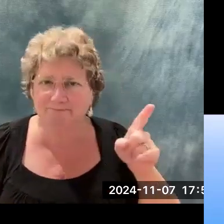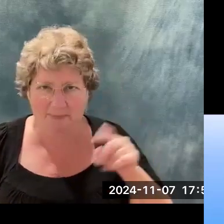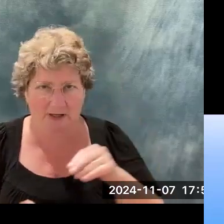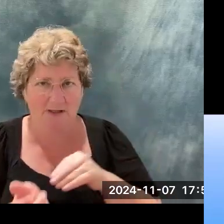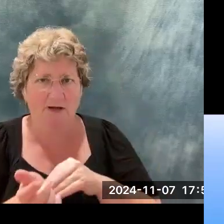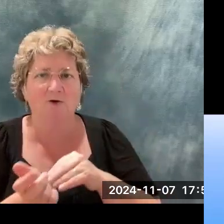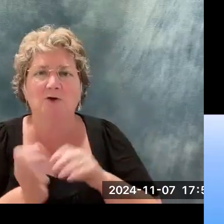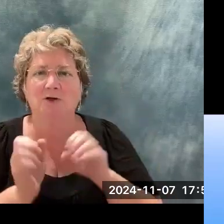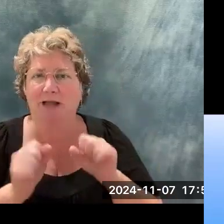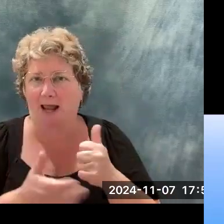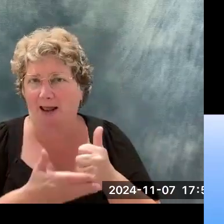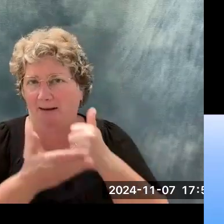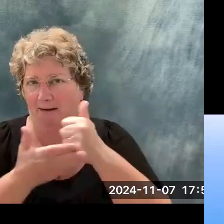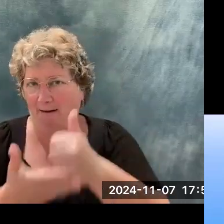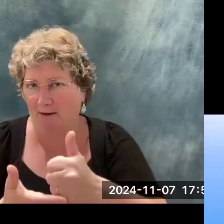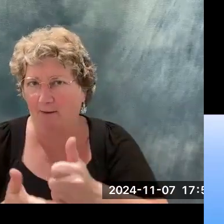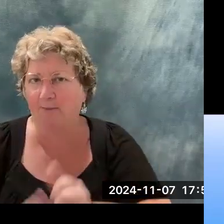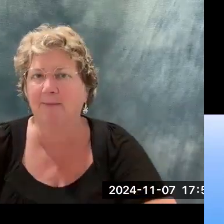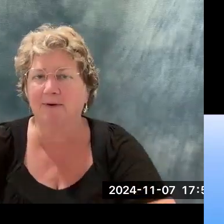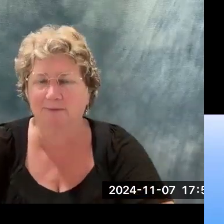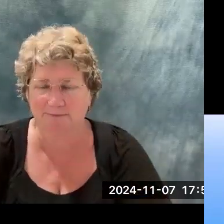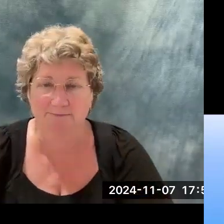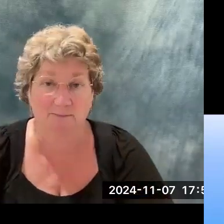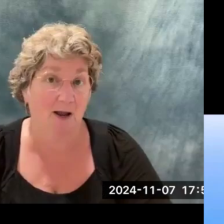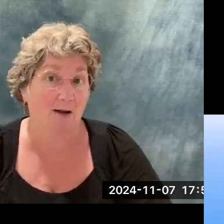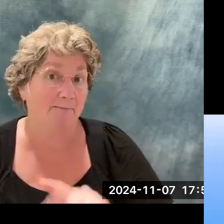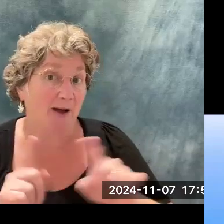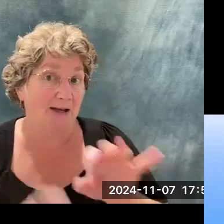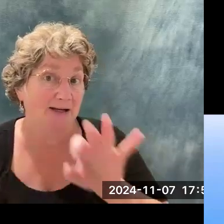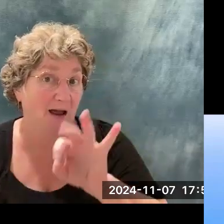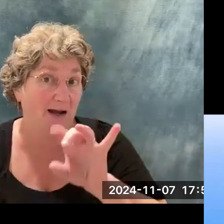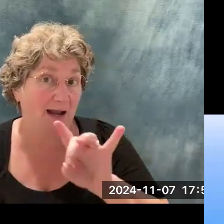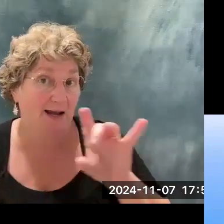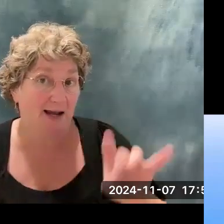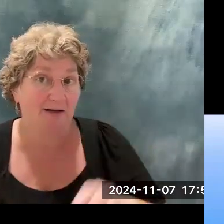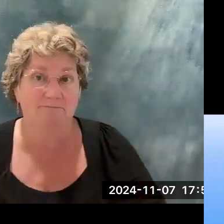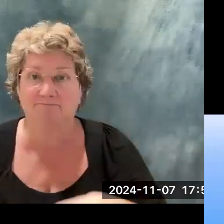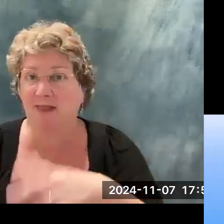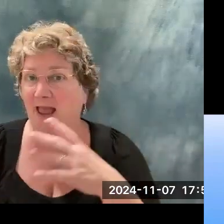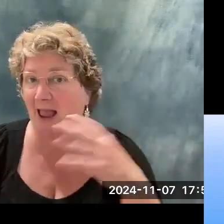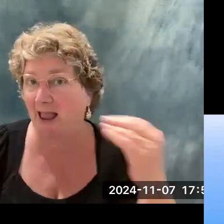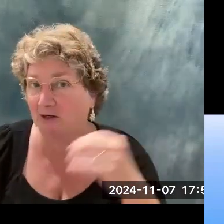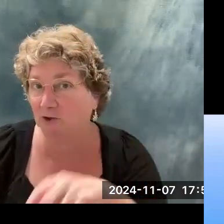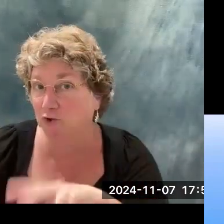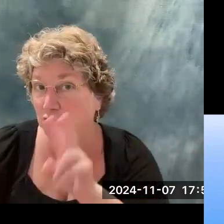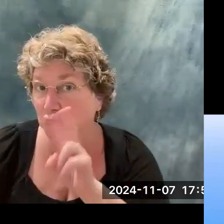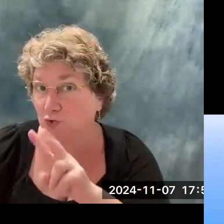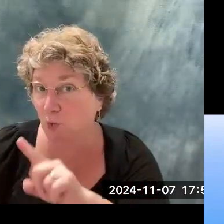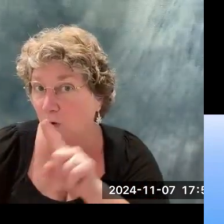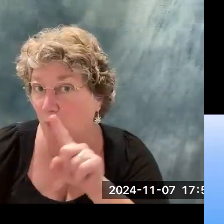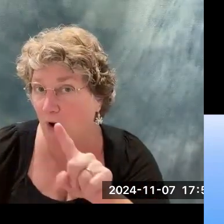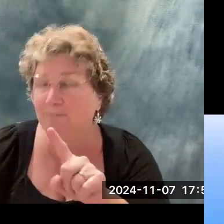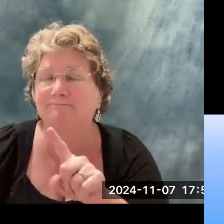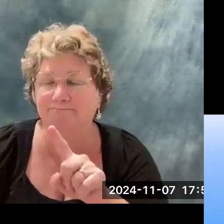that can support that, but absolutely 988 and 211 can be a great resource to go if you are in